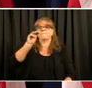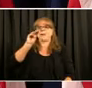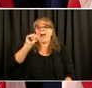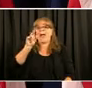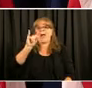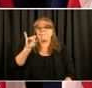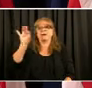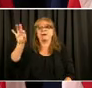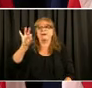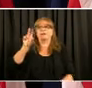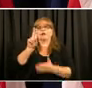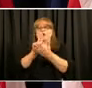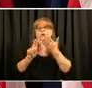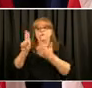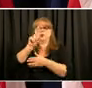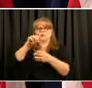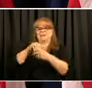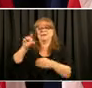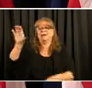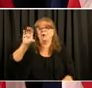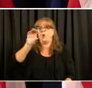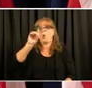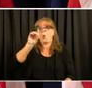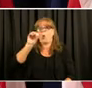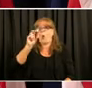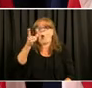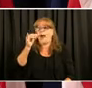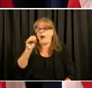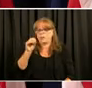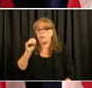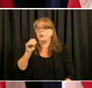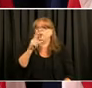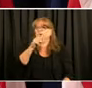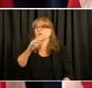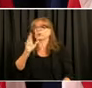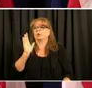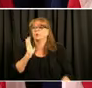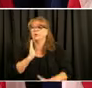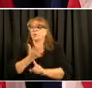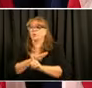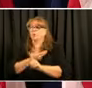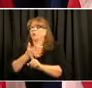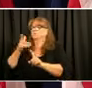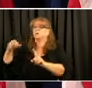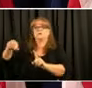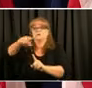our police our police are not notified of uh positive uh cases the the the there is a role